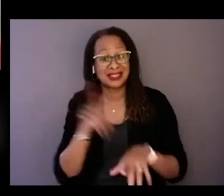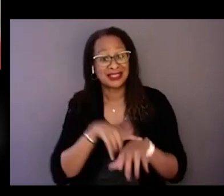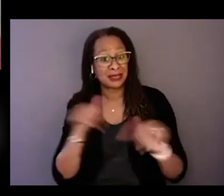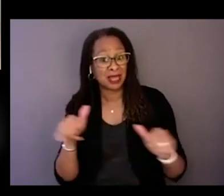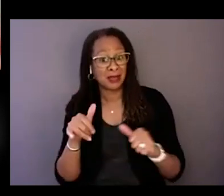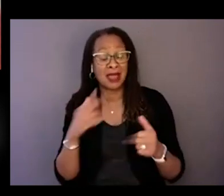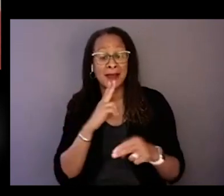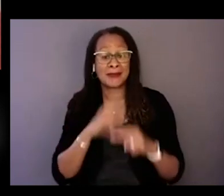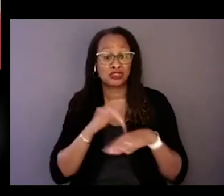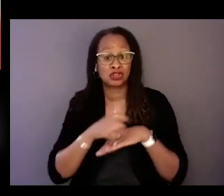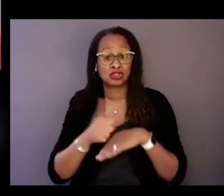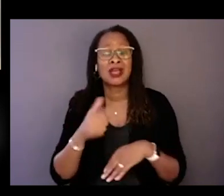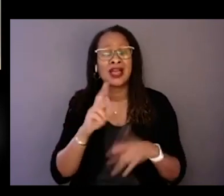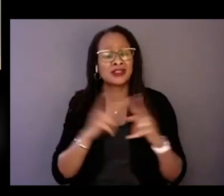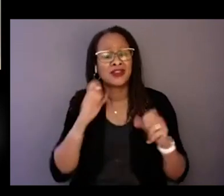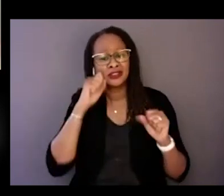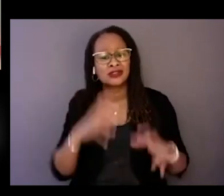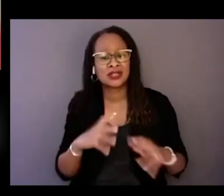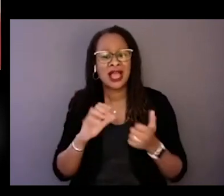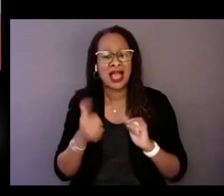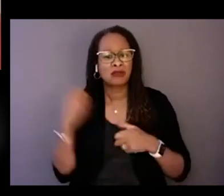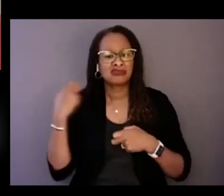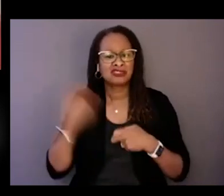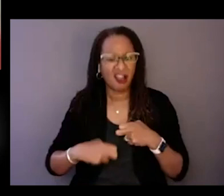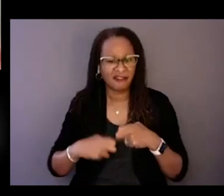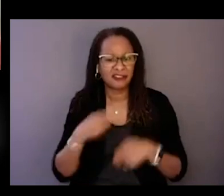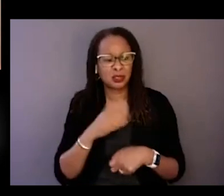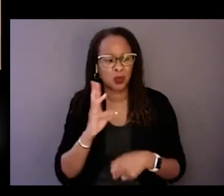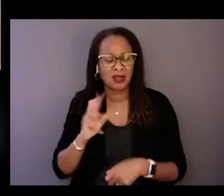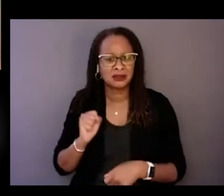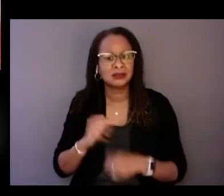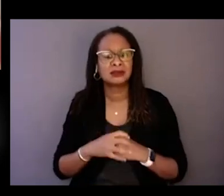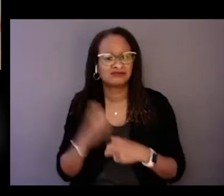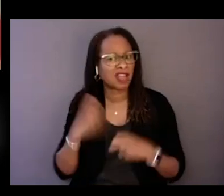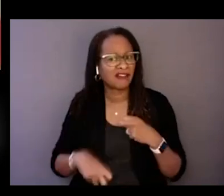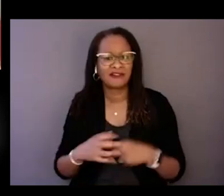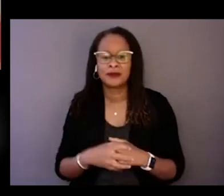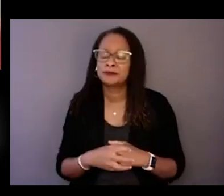but I was also surprised by how tough she was. You know, a lot of people describe her